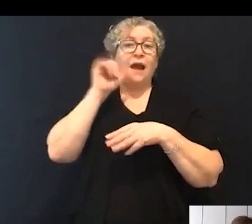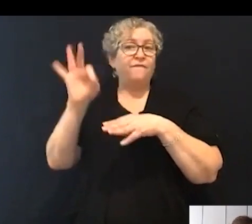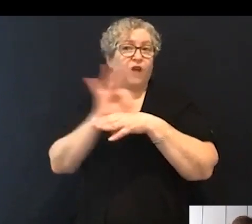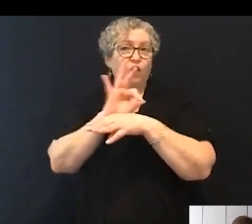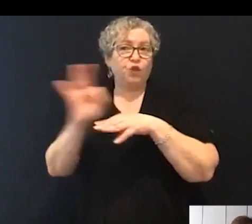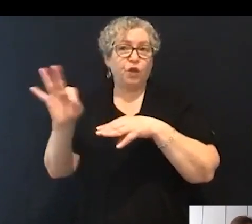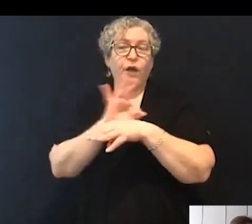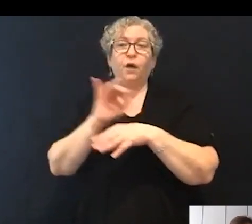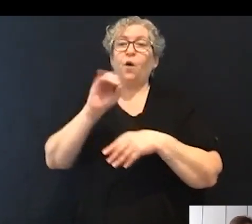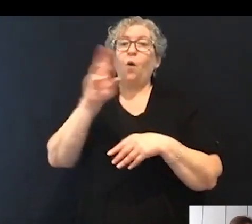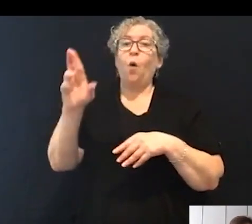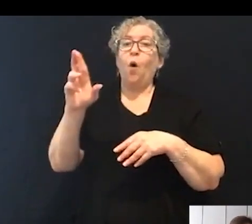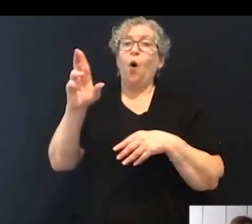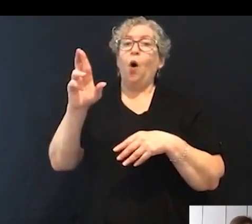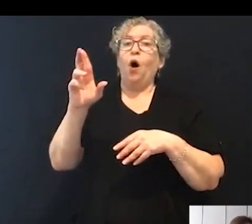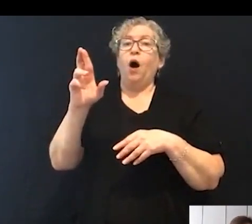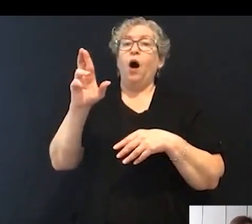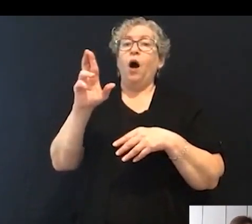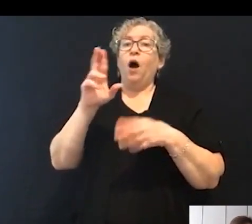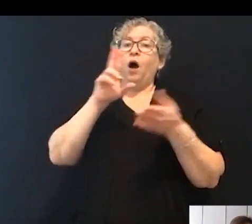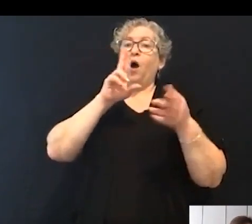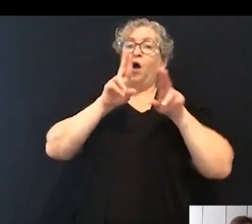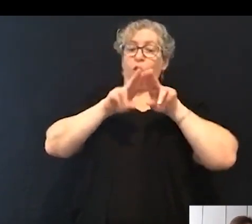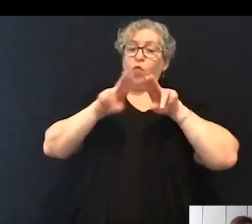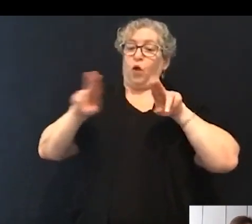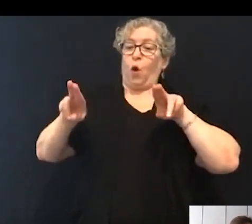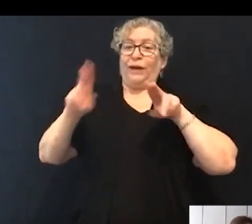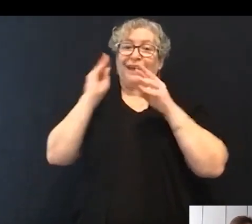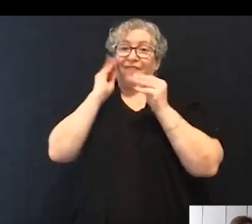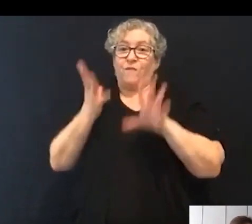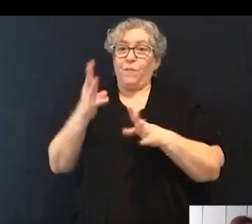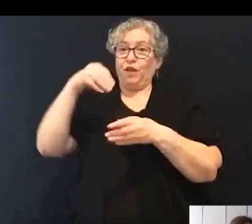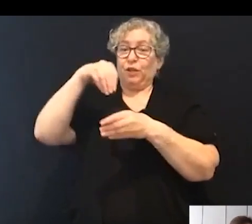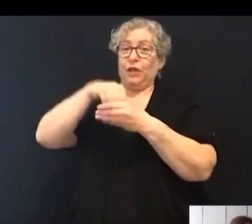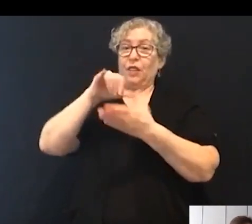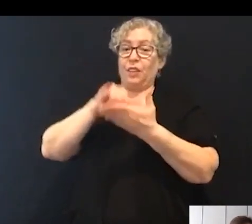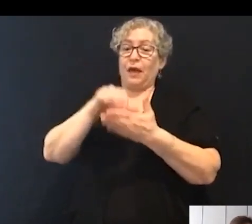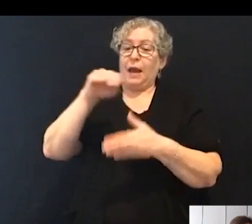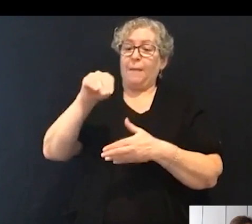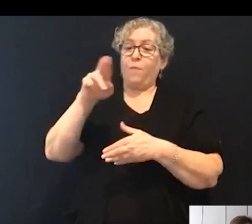or the coding information from the mRNA is deleted from the cells.